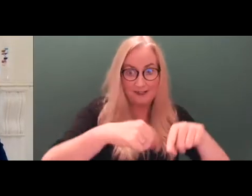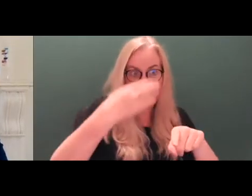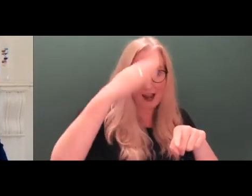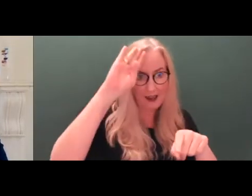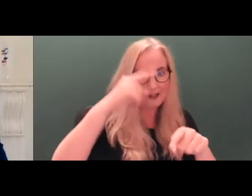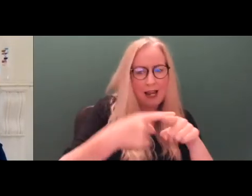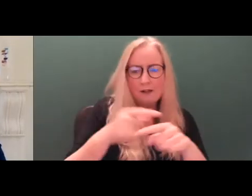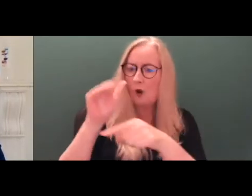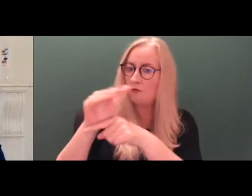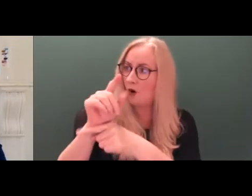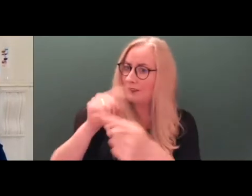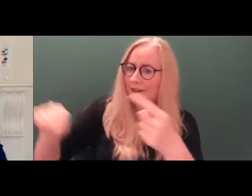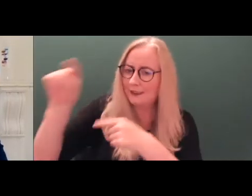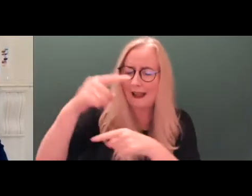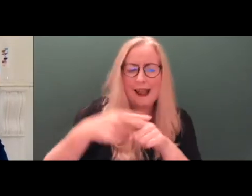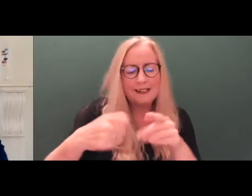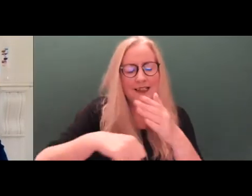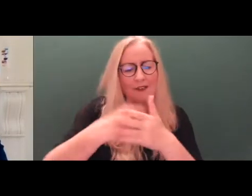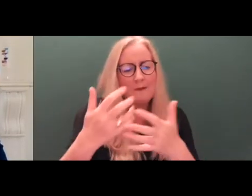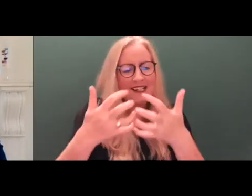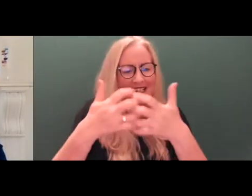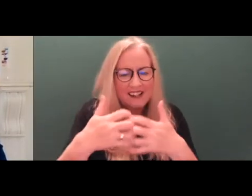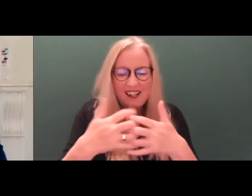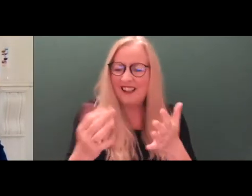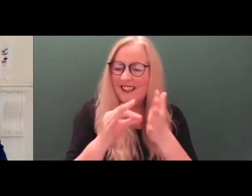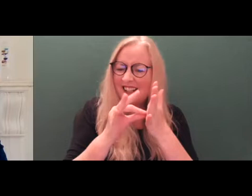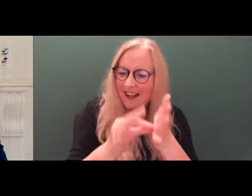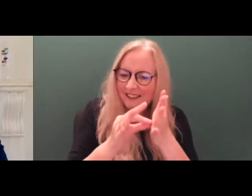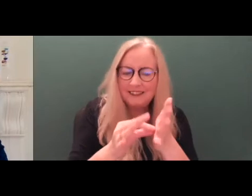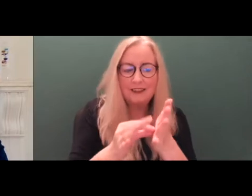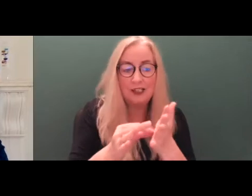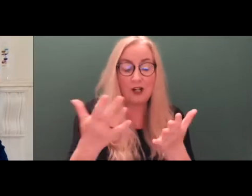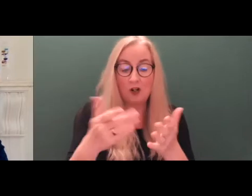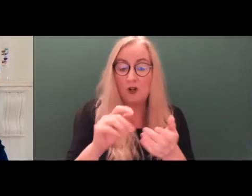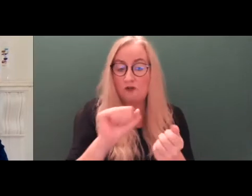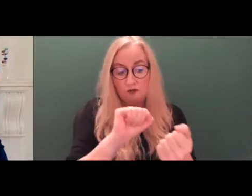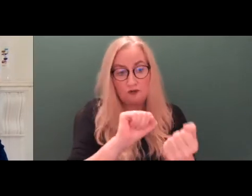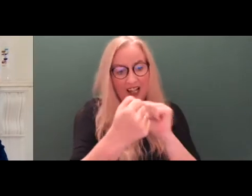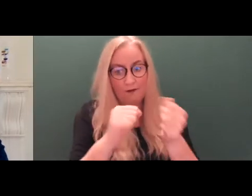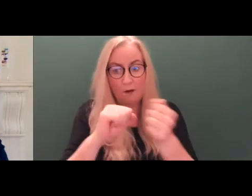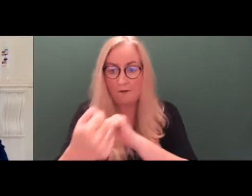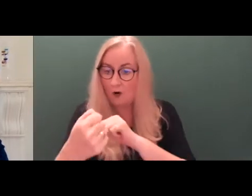development of technical guidance and frameworks to support transformation of services and systems.